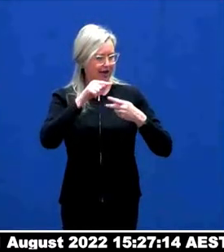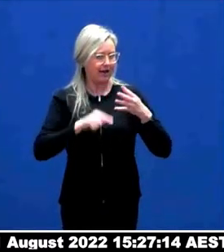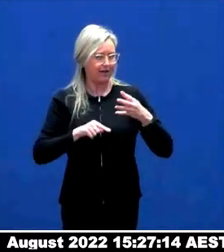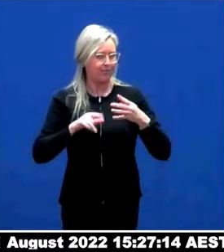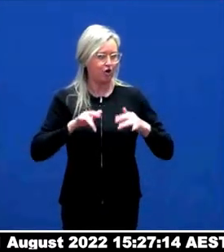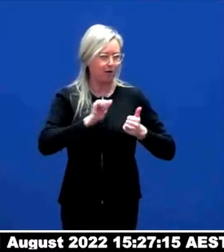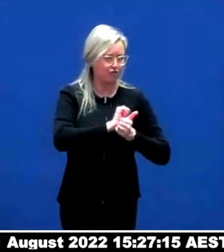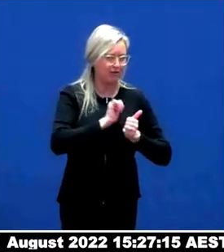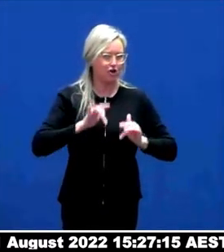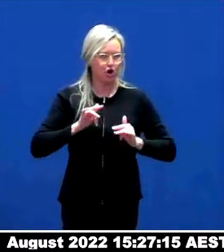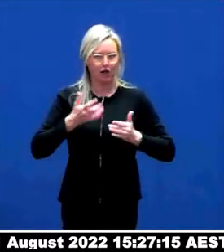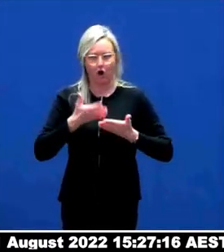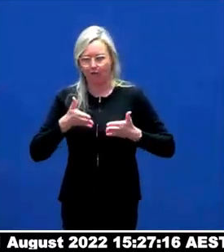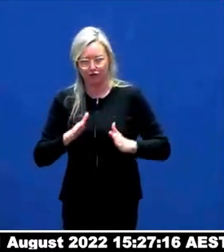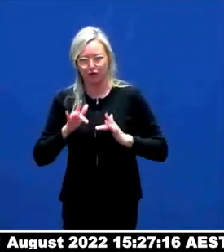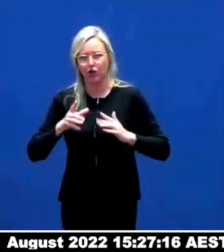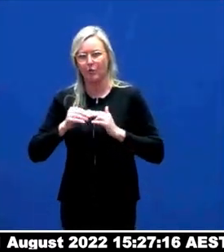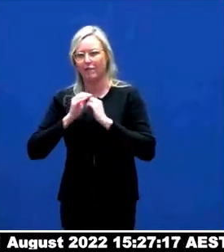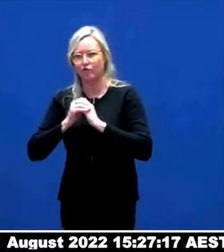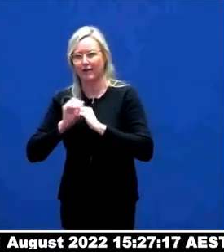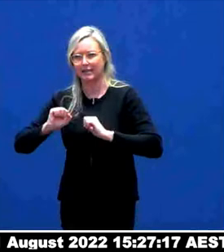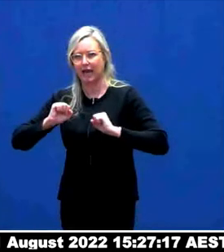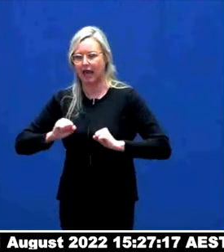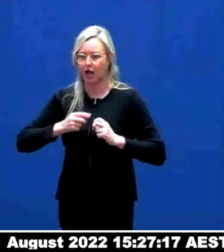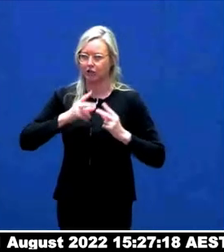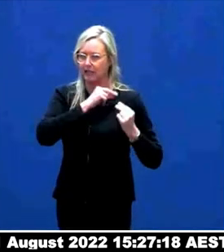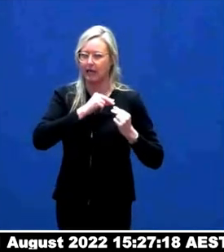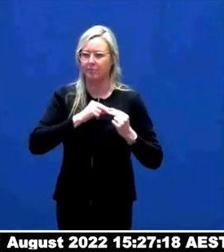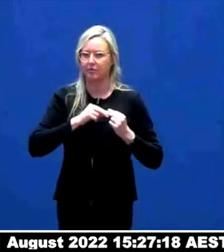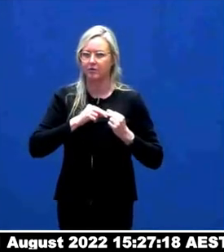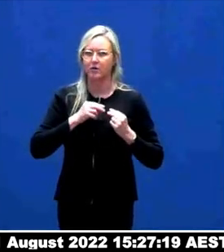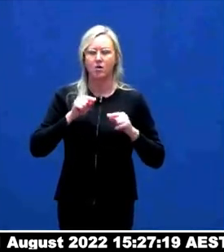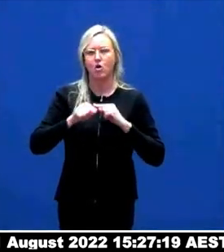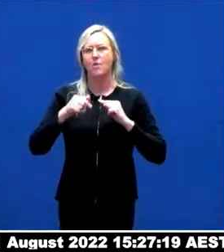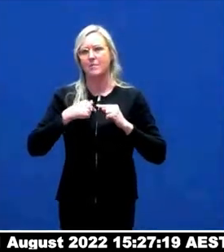Most of your living has sort of been in different boarding houses and long term things. 'DAVE': Boarding house to flat.